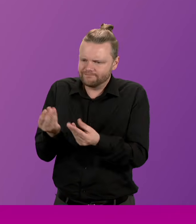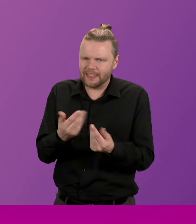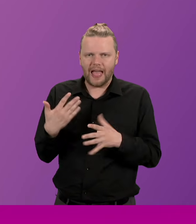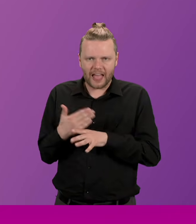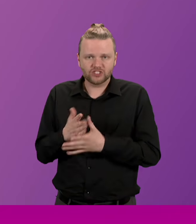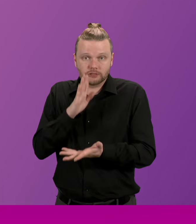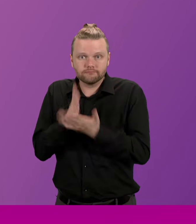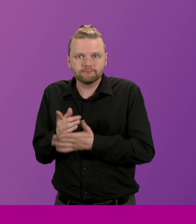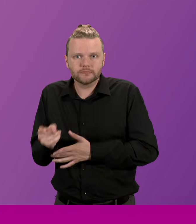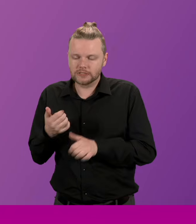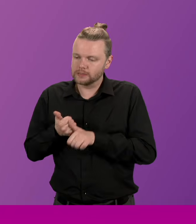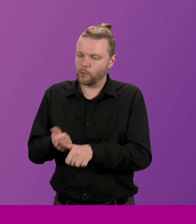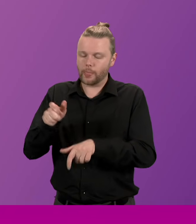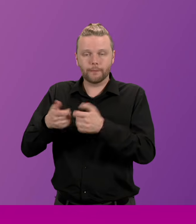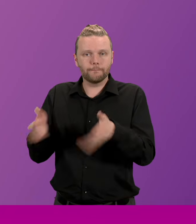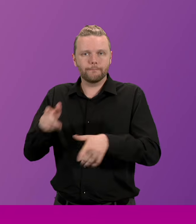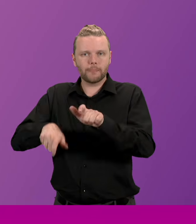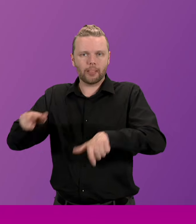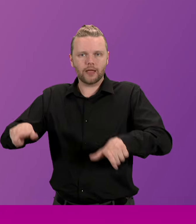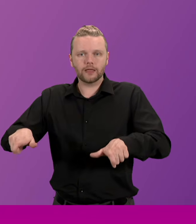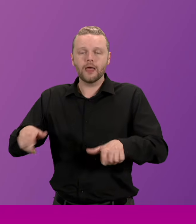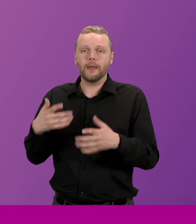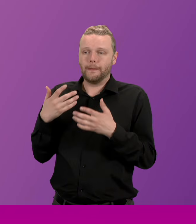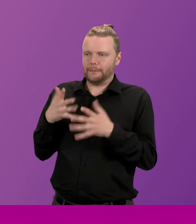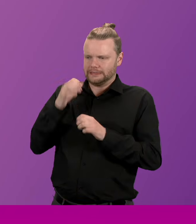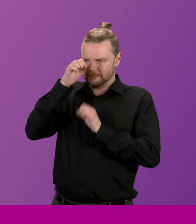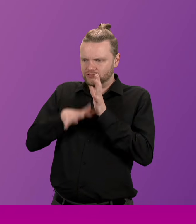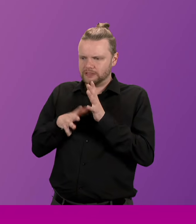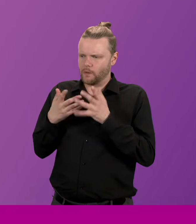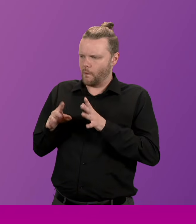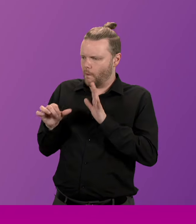to support members of the public who are experiencing such significant pressures